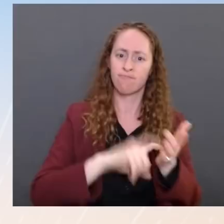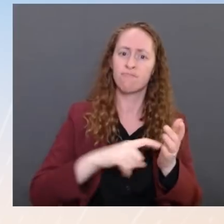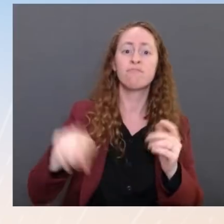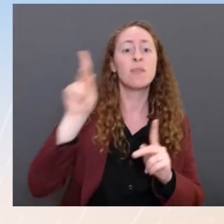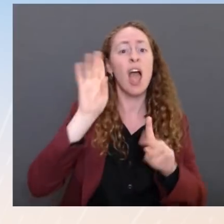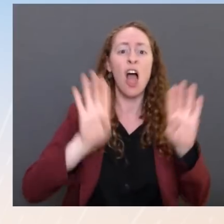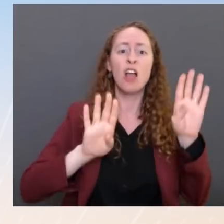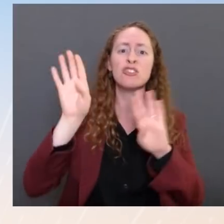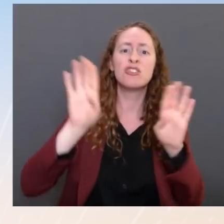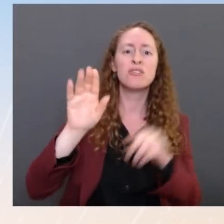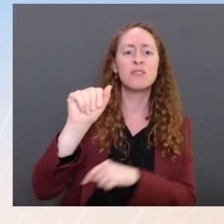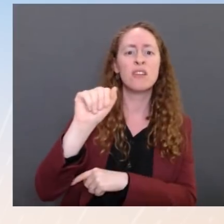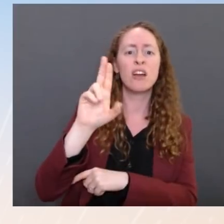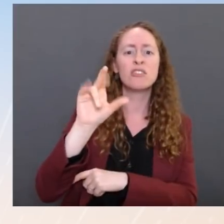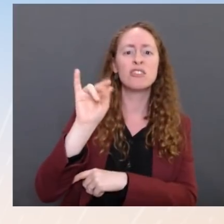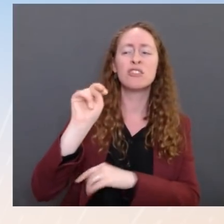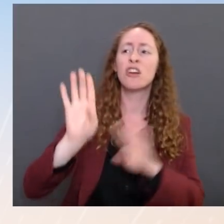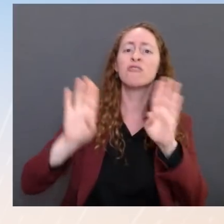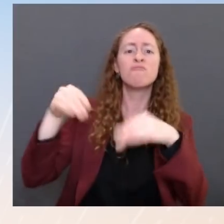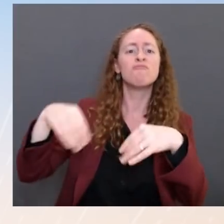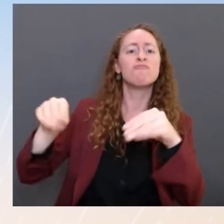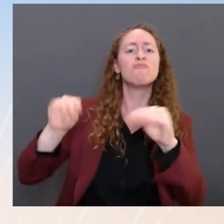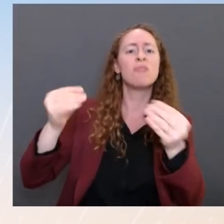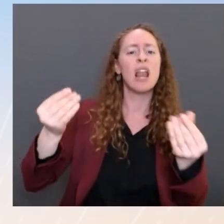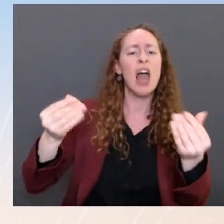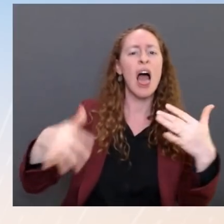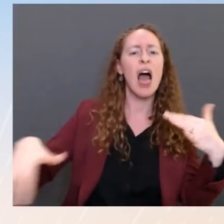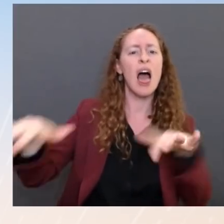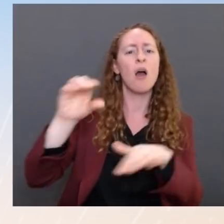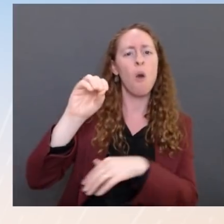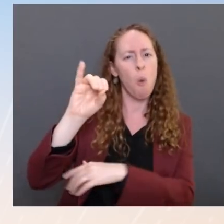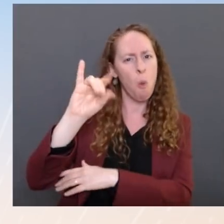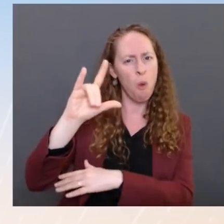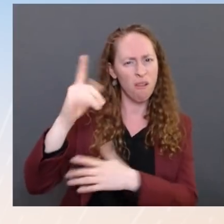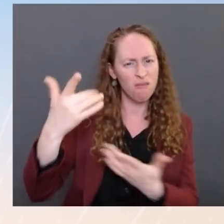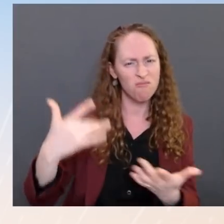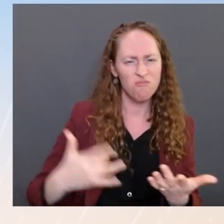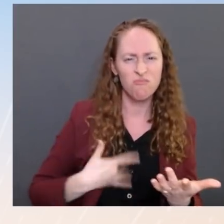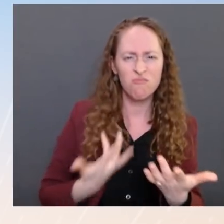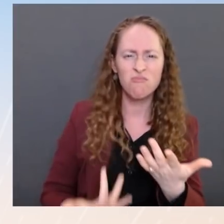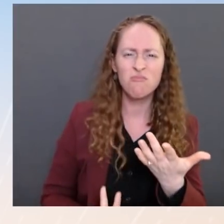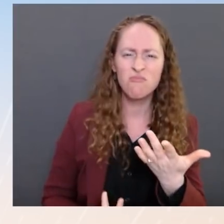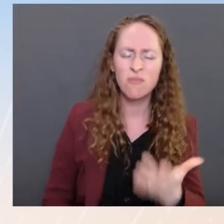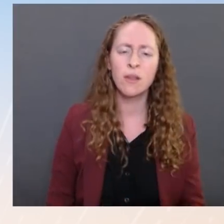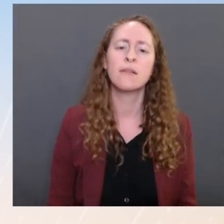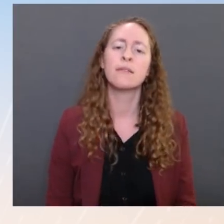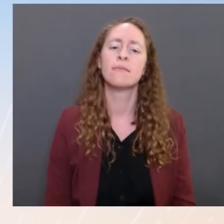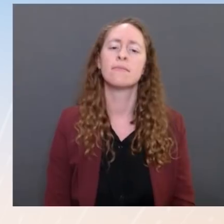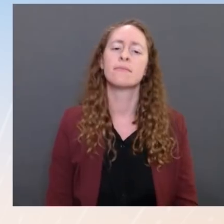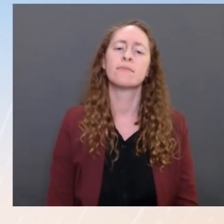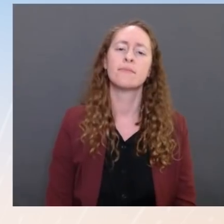And what they have made quite clear is that the Cook Inlet cancellation, which you're referring to, was due to a lack of industry interest.